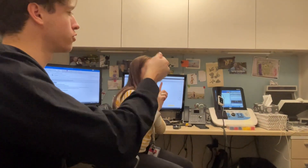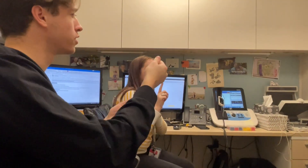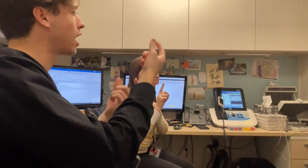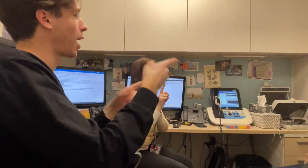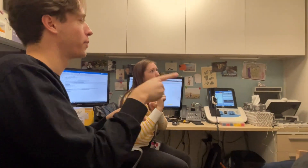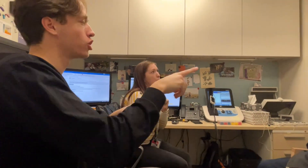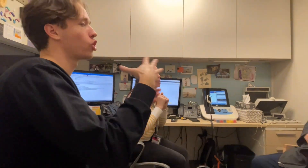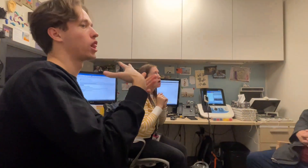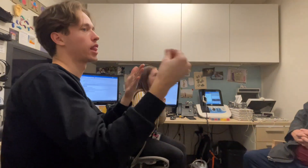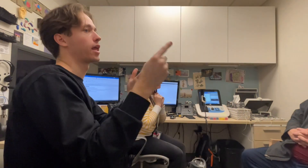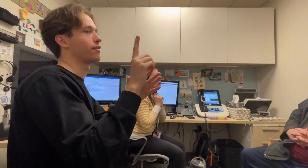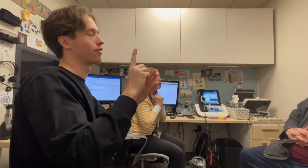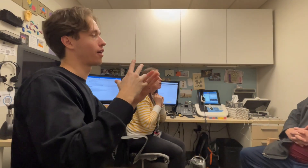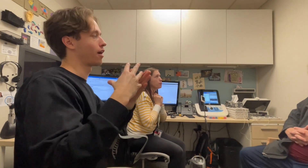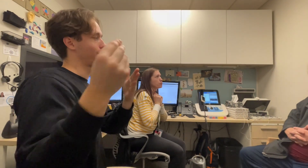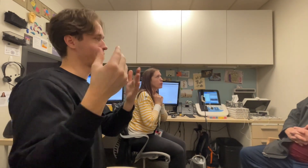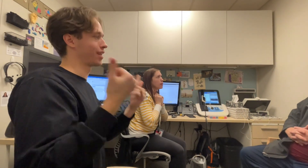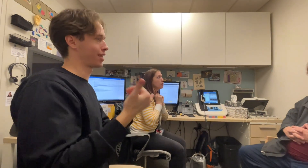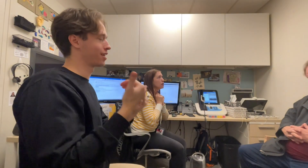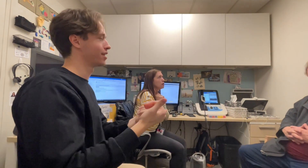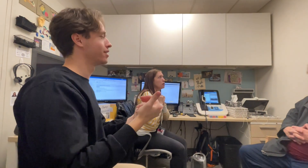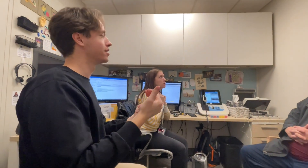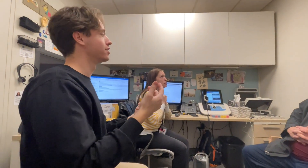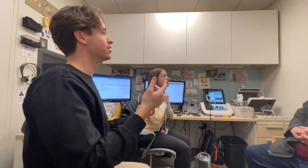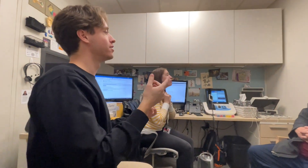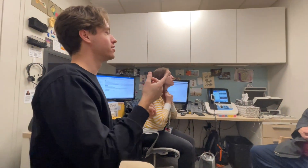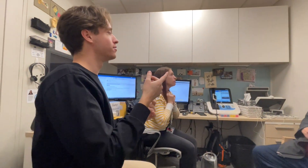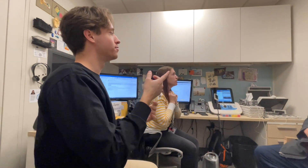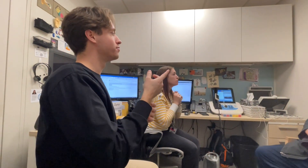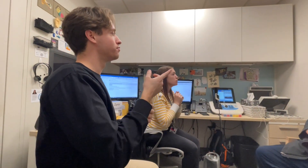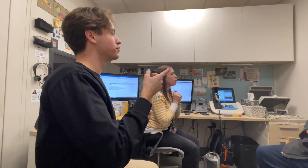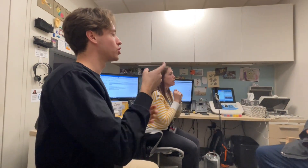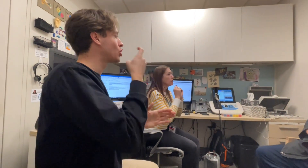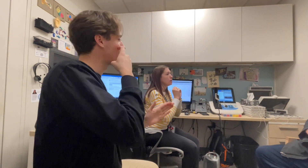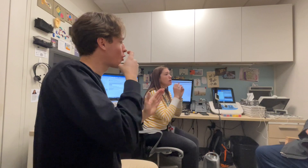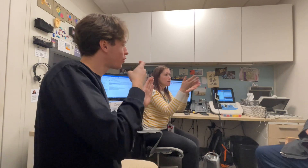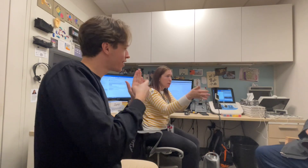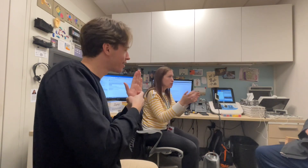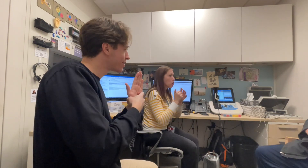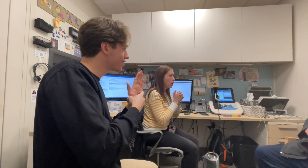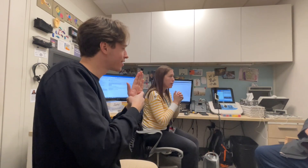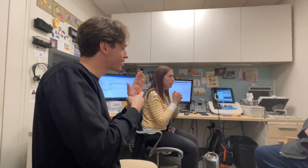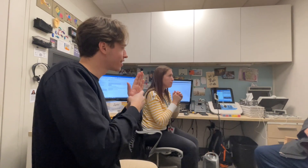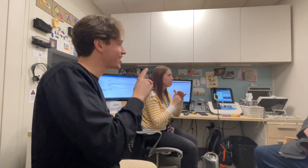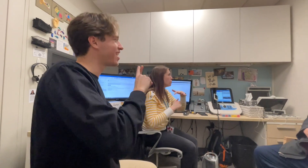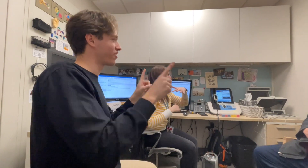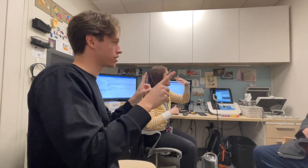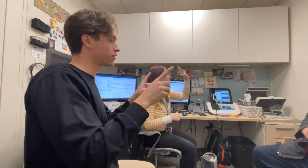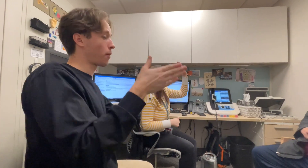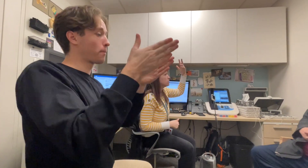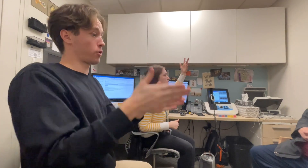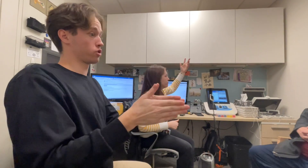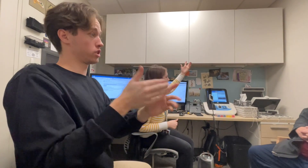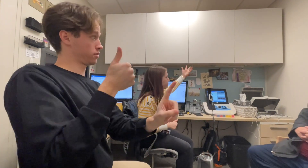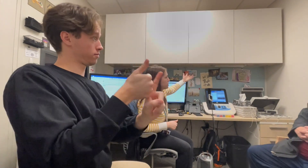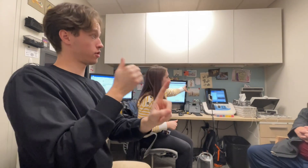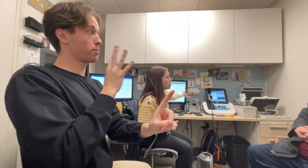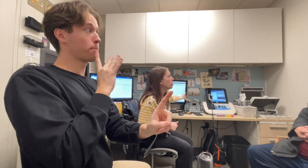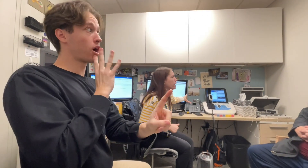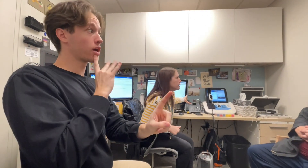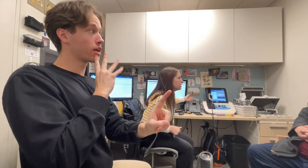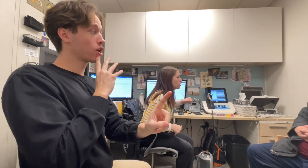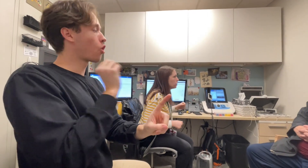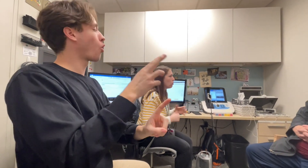and you say um to tell the difference between somebody talking versus somebody cooking dinner